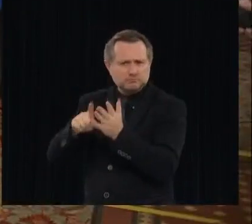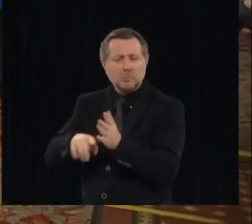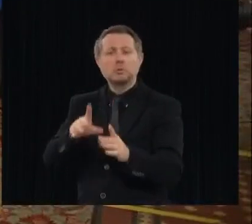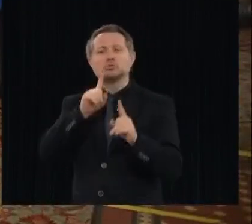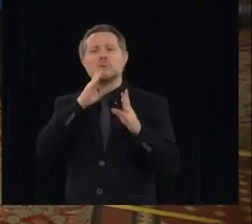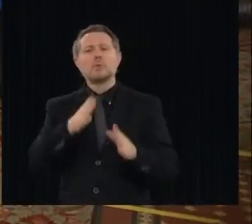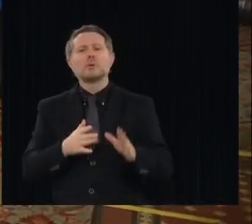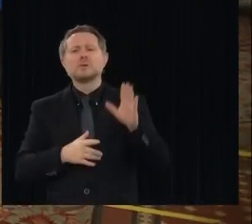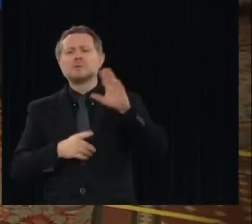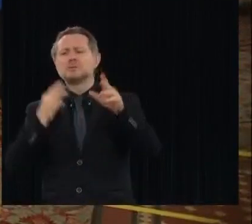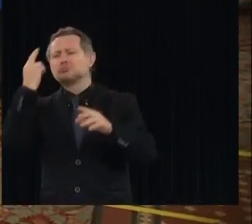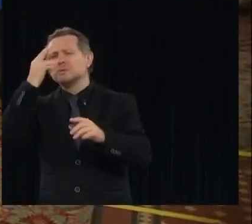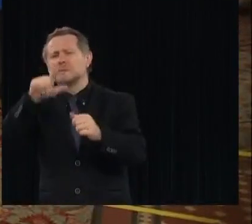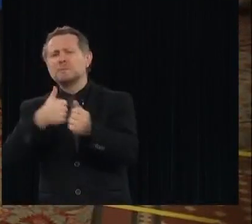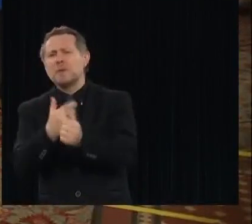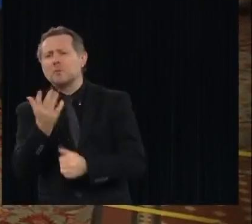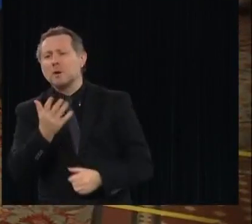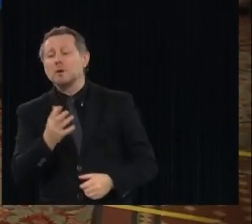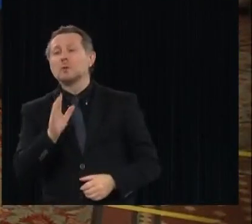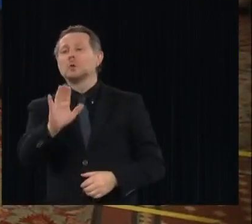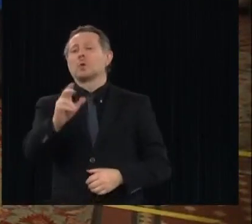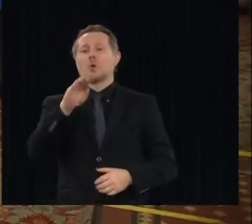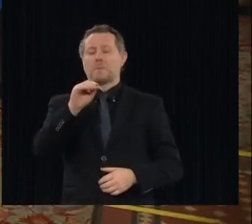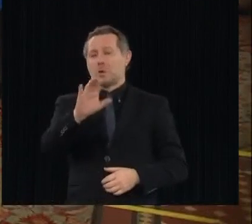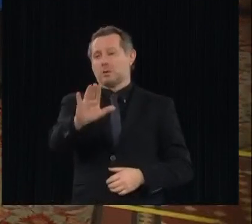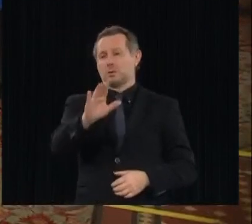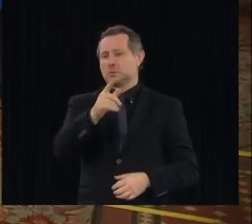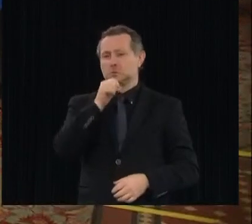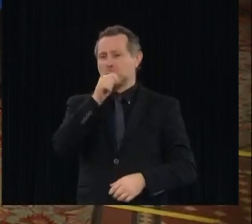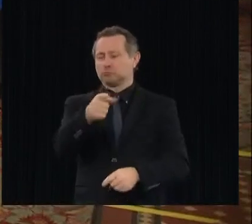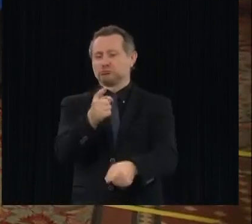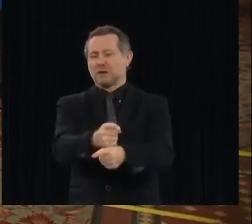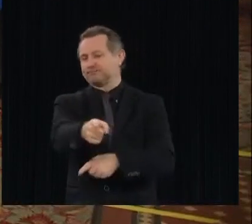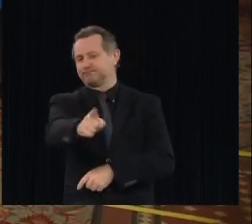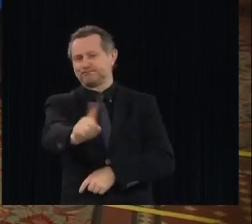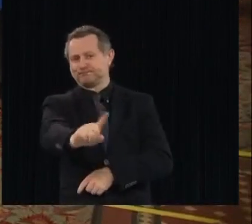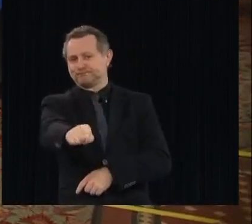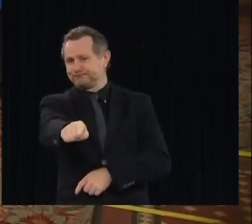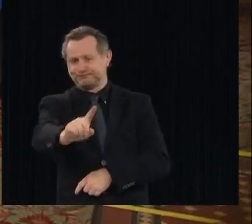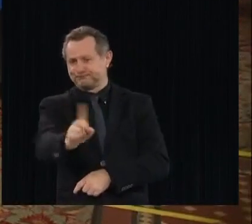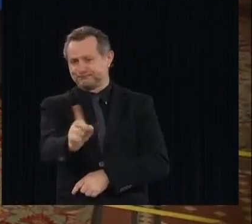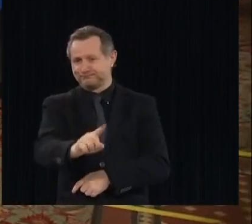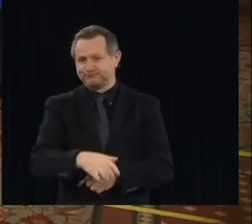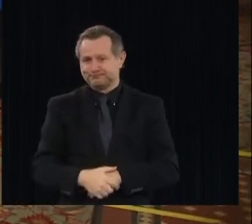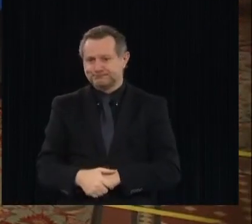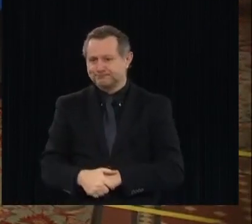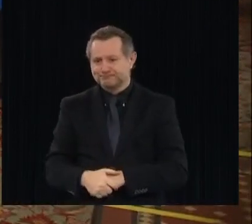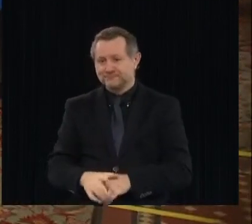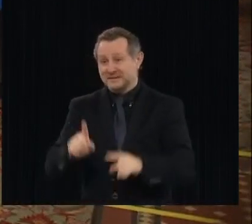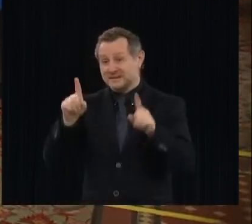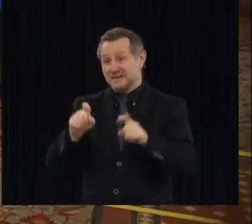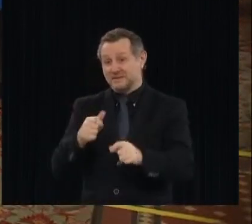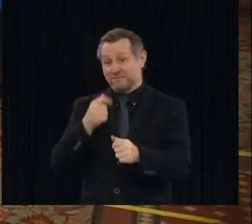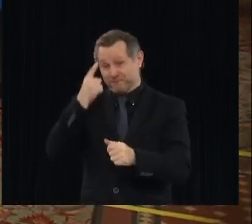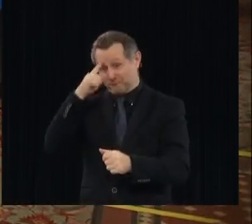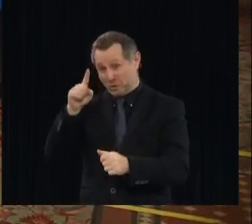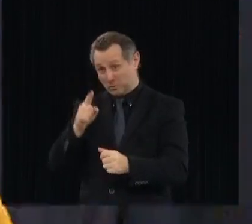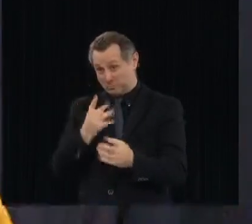IF THERE IS A REASON TO EXPAND THE PRISONS IS SOMETHING WE ARE LOOKING AT. WE'LL EXPAND ACCORDINGLY.